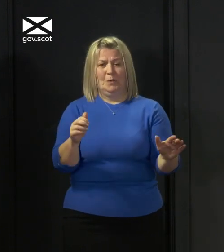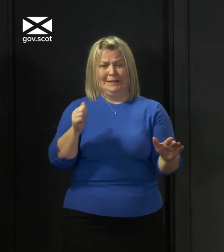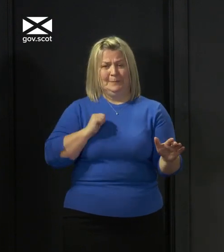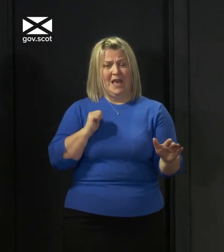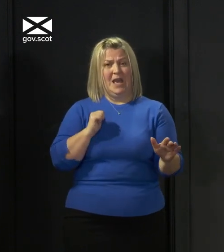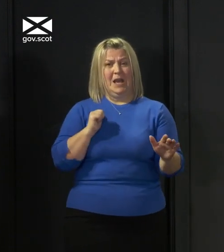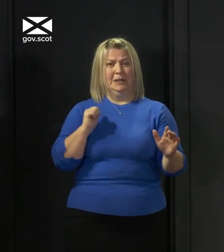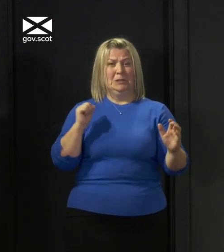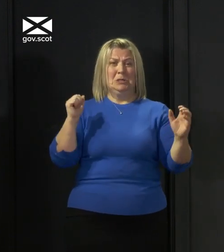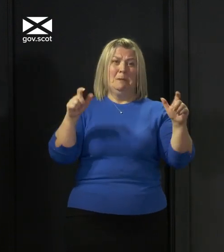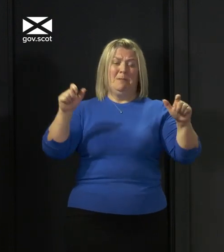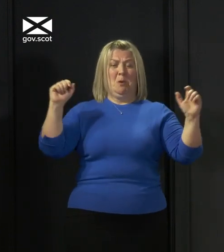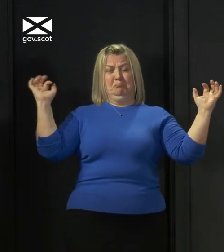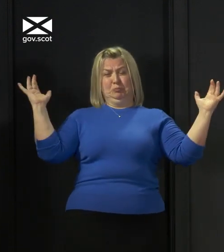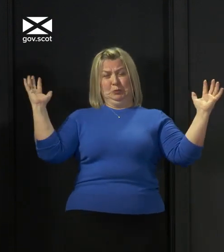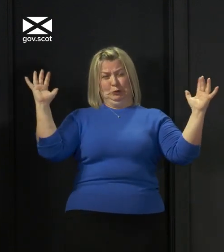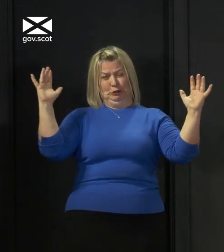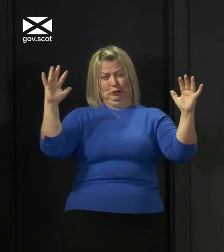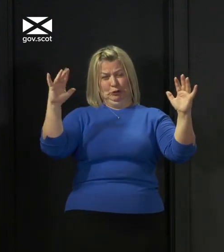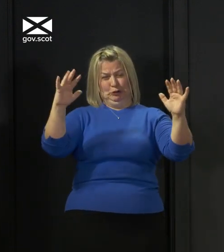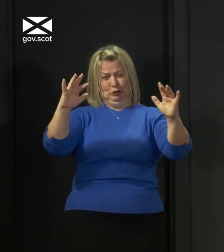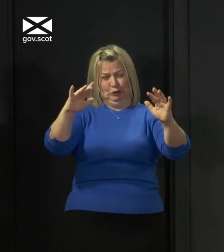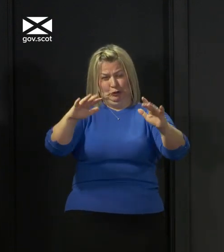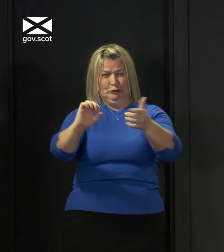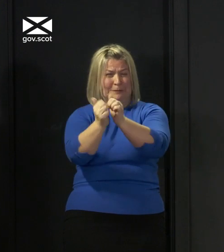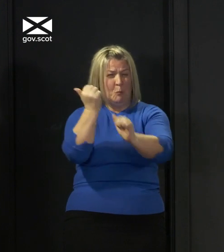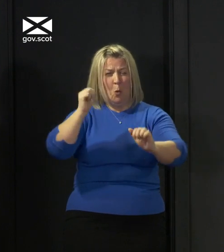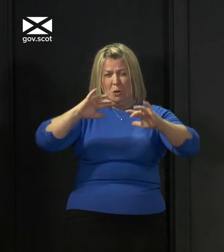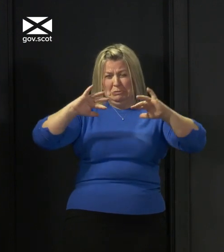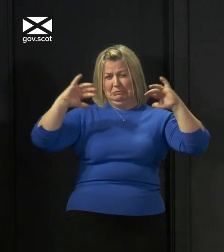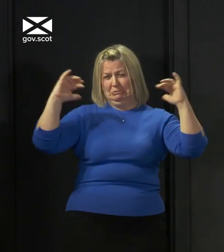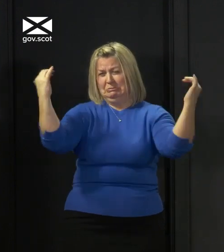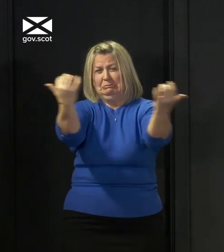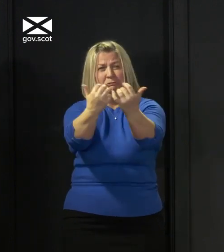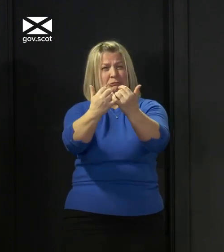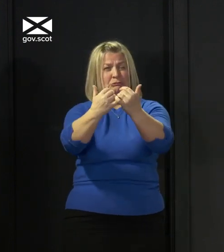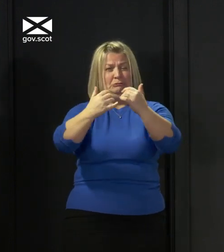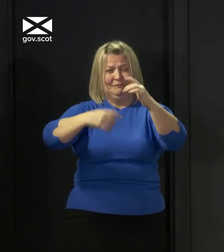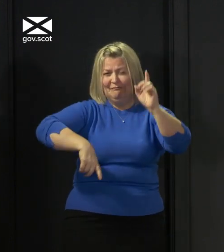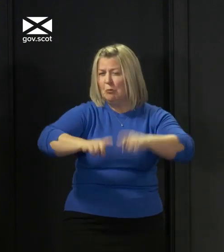gatherings will be starting anytime soon because you know we must make sure that